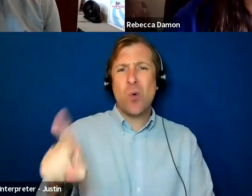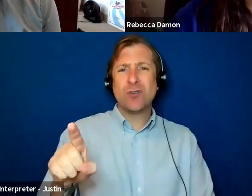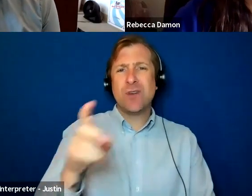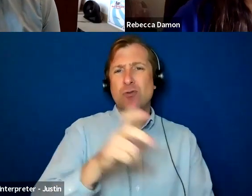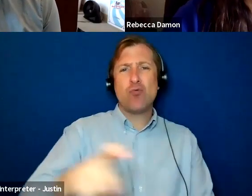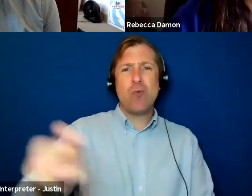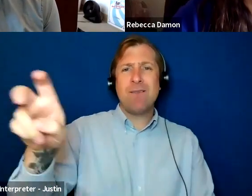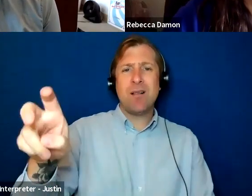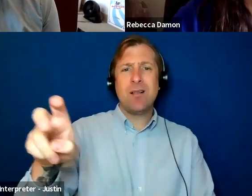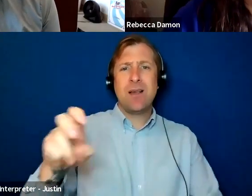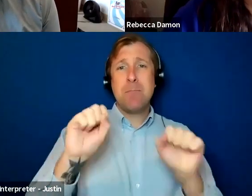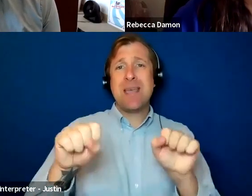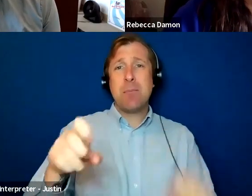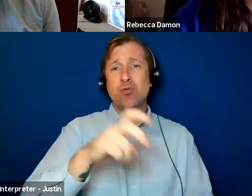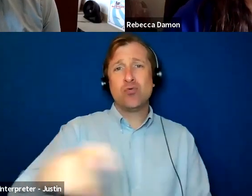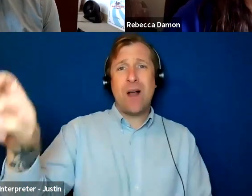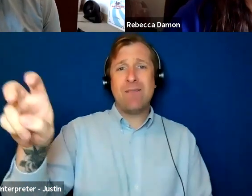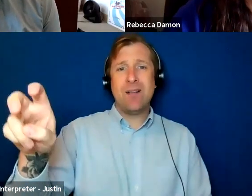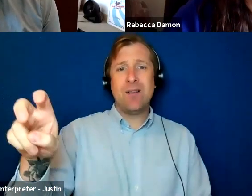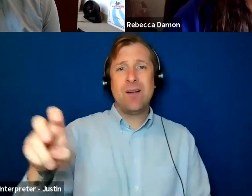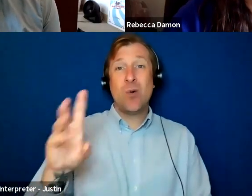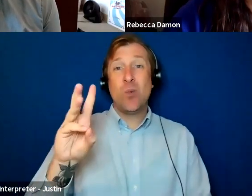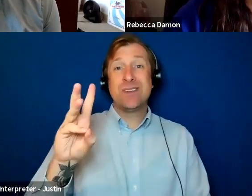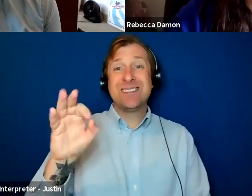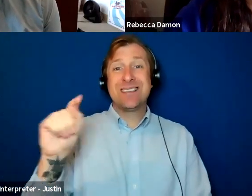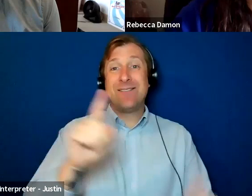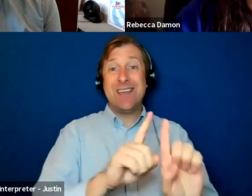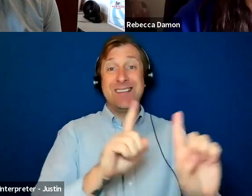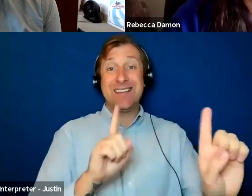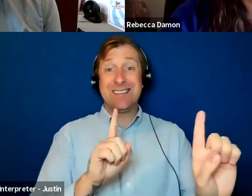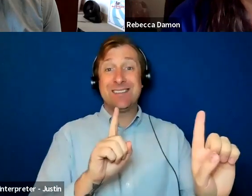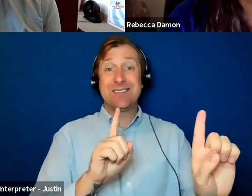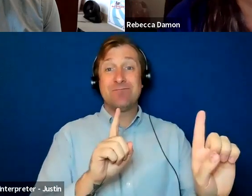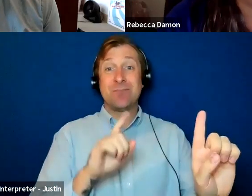and being able to travel with six-foot distance. And it wraps into another question that we received